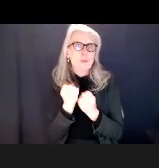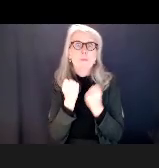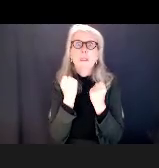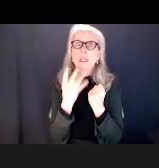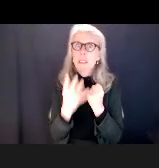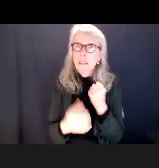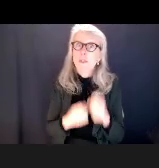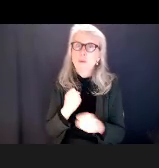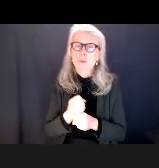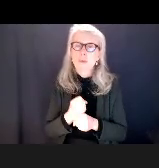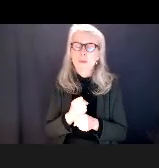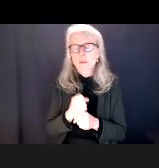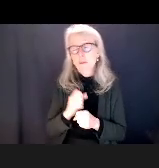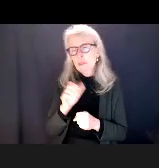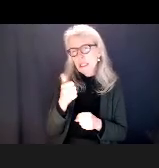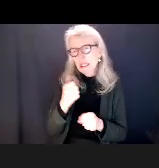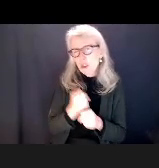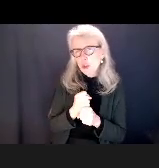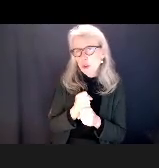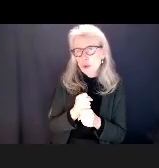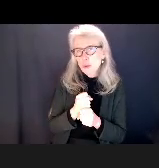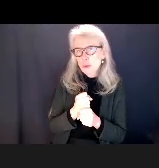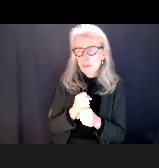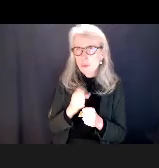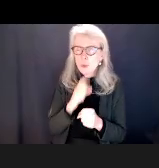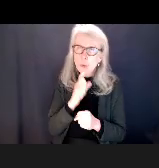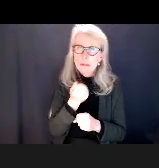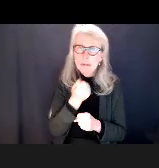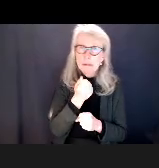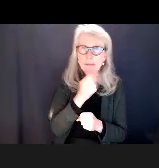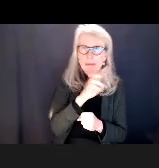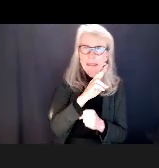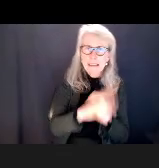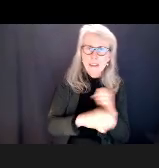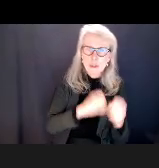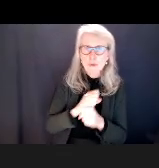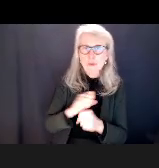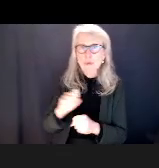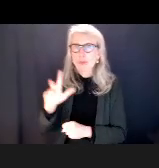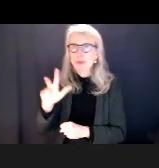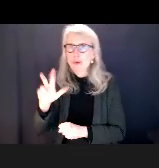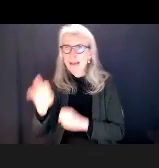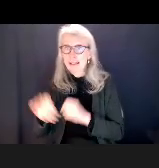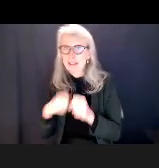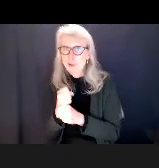Their tenure of employment ranged from 17 to 39 years. All participants were women,